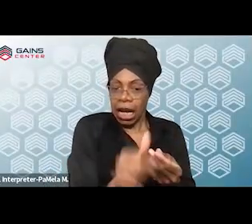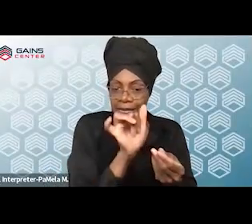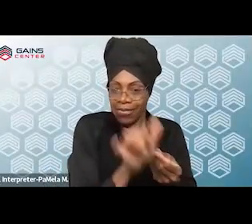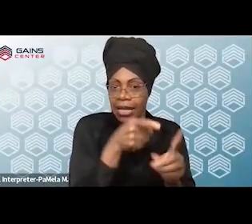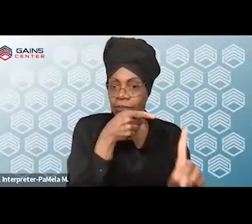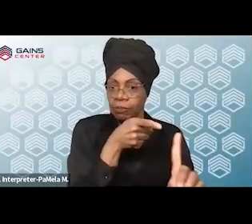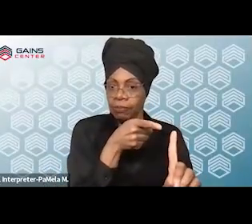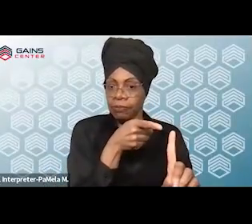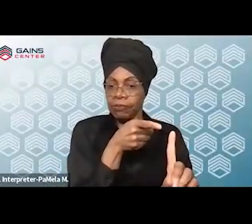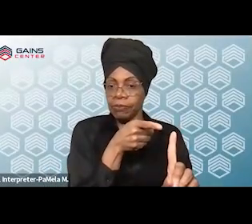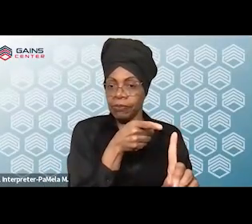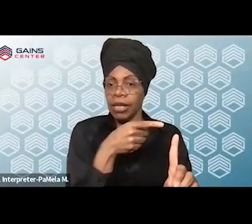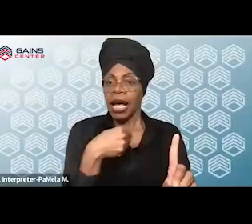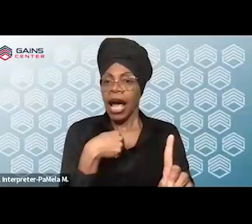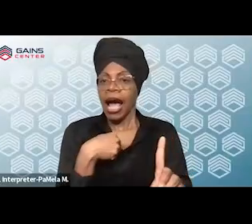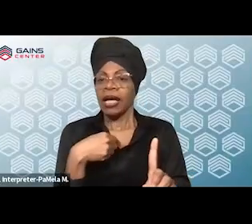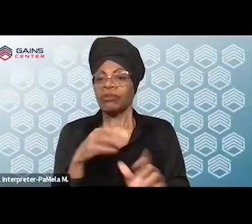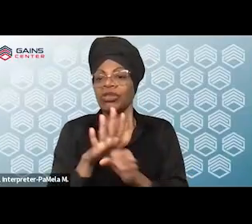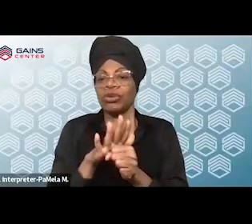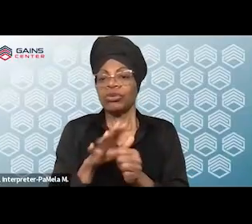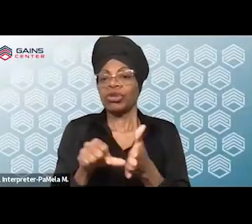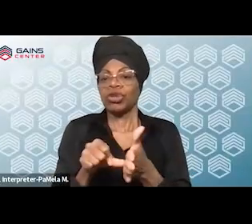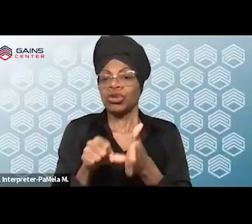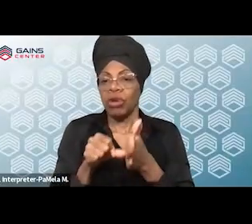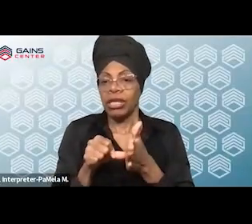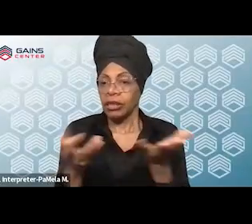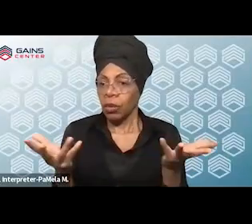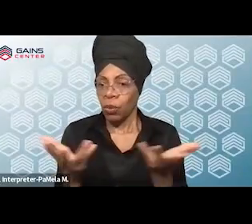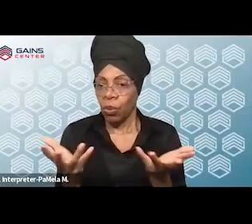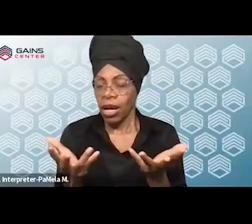So, I would stress, number one, peer support.